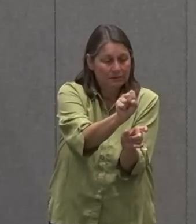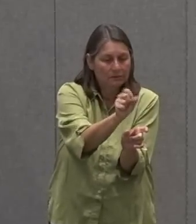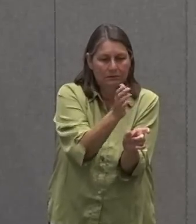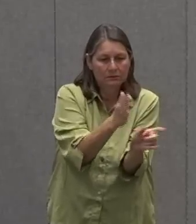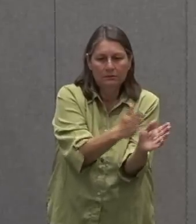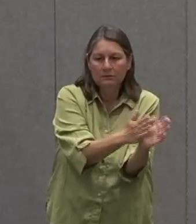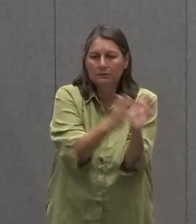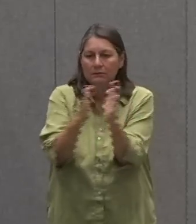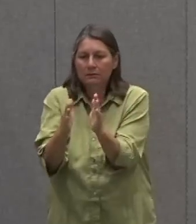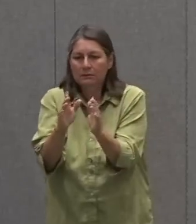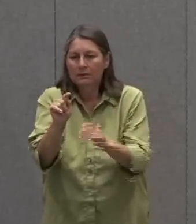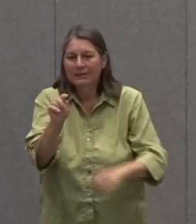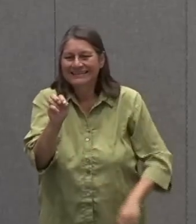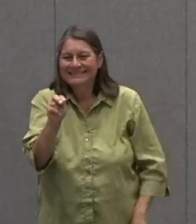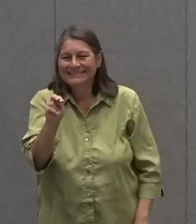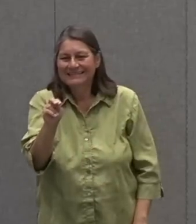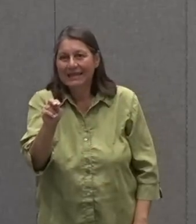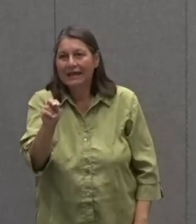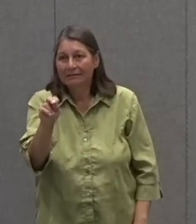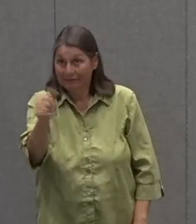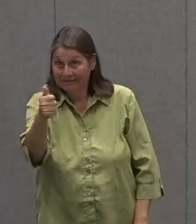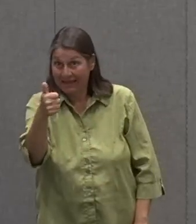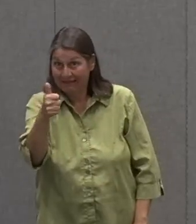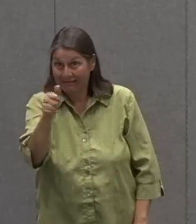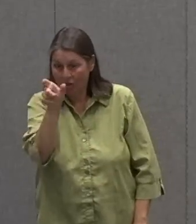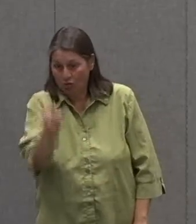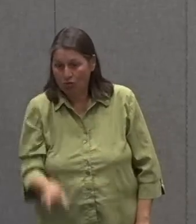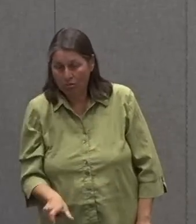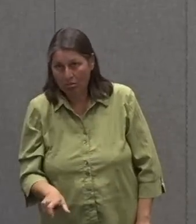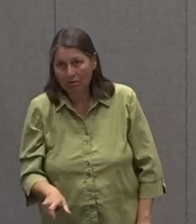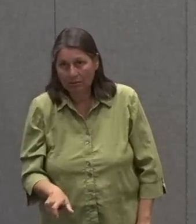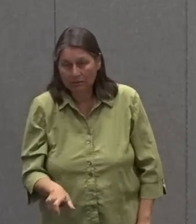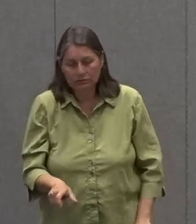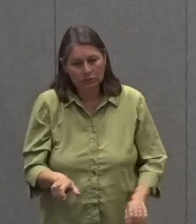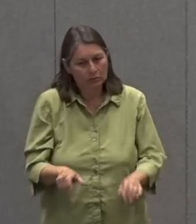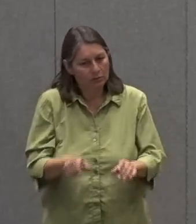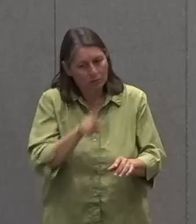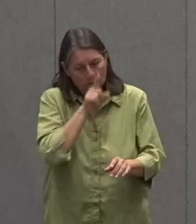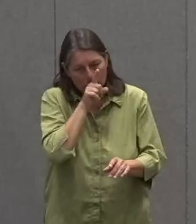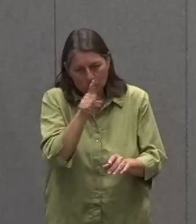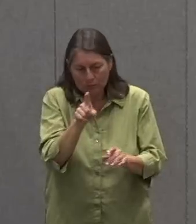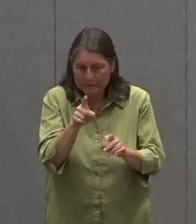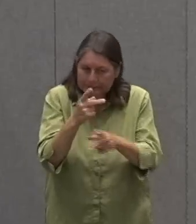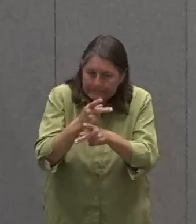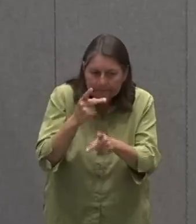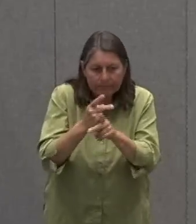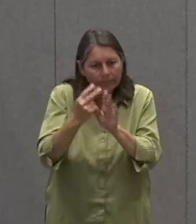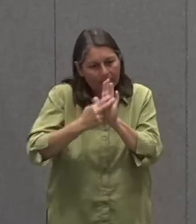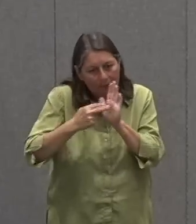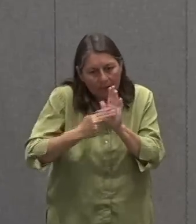So I'm gonna have to really make sure I know what I'm asking for us to be doing. 10 more is gonna mean I need